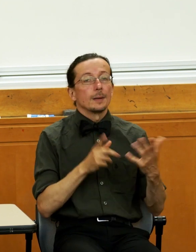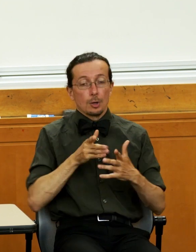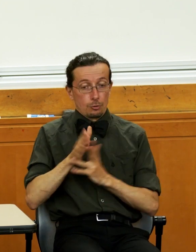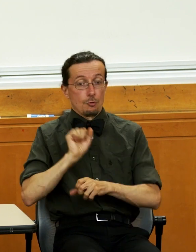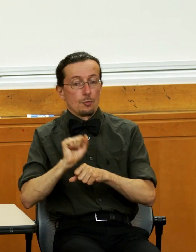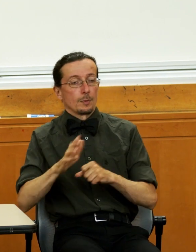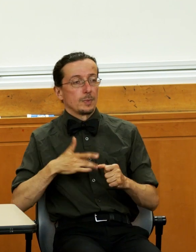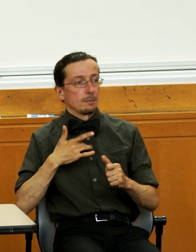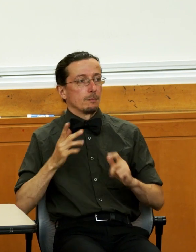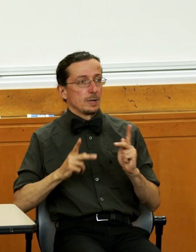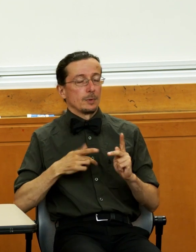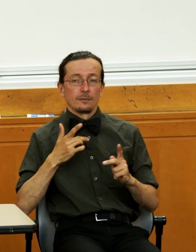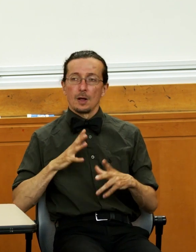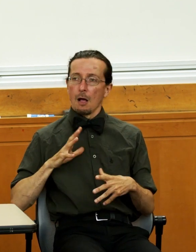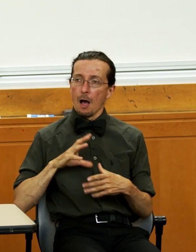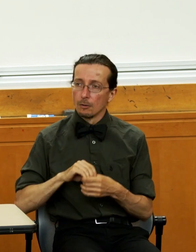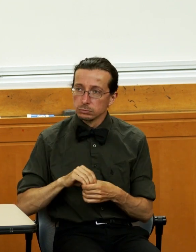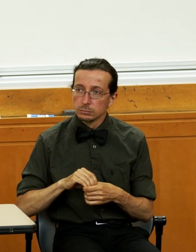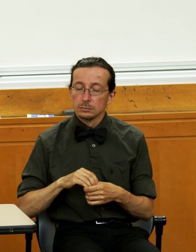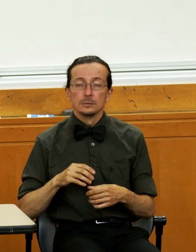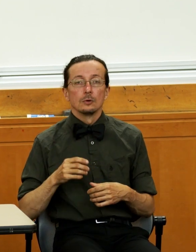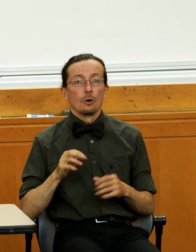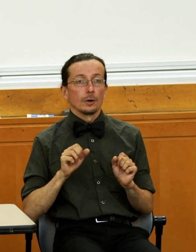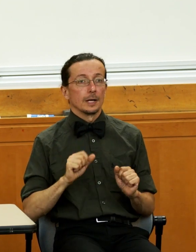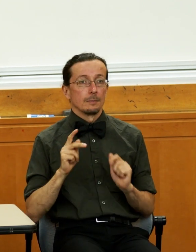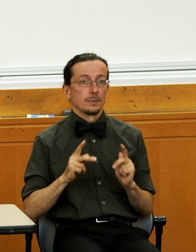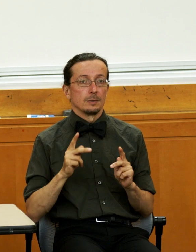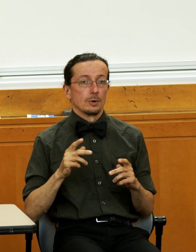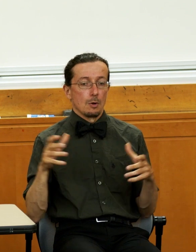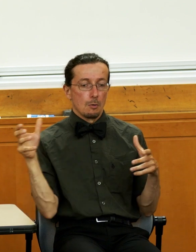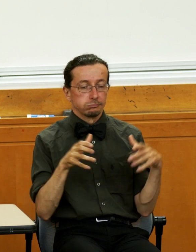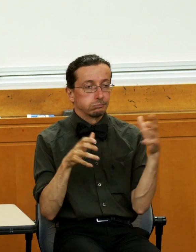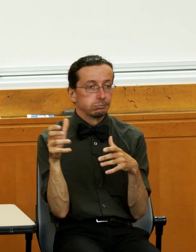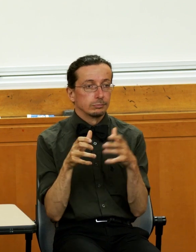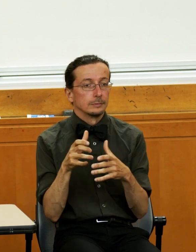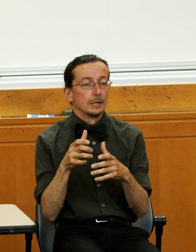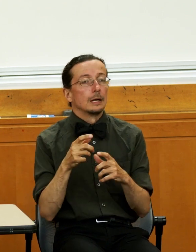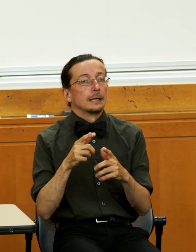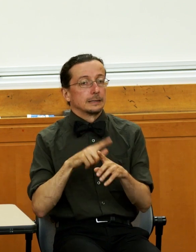are people able to come together on the movement while maintaining the viewpoint that belonging,